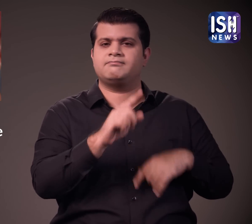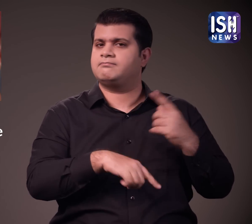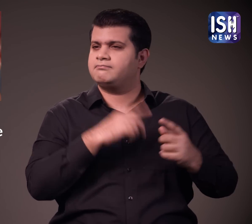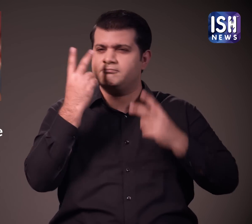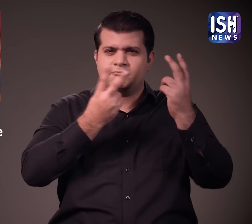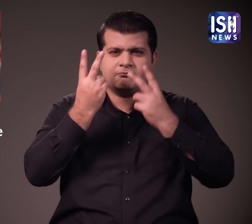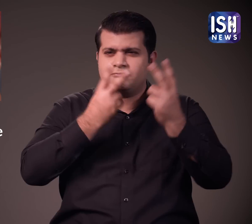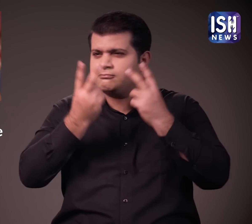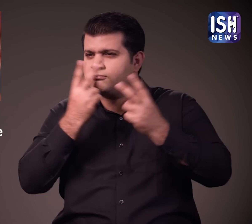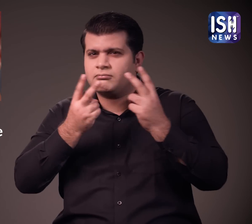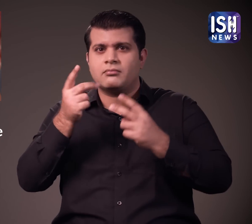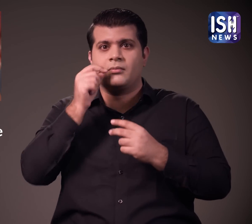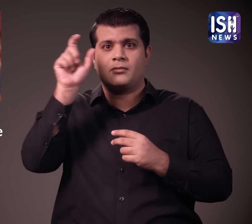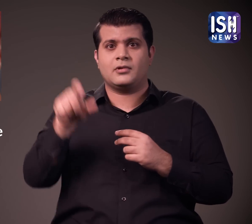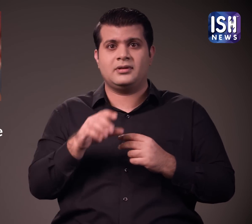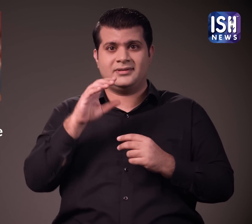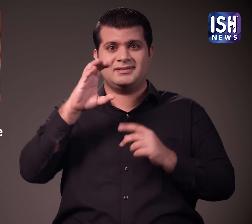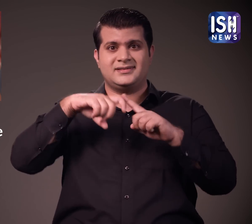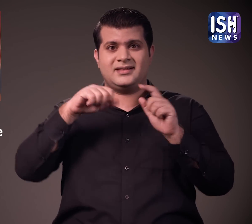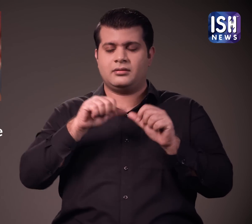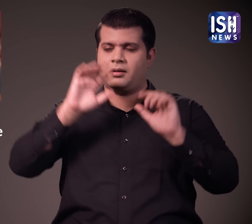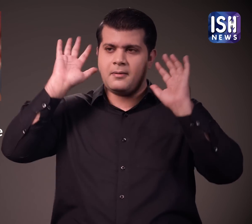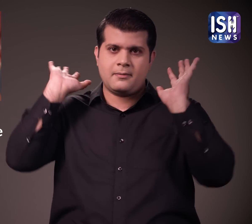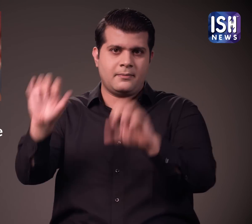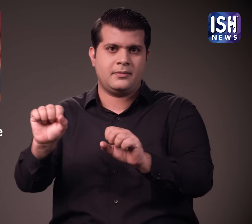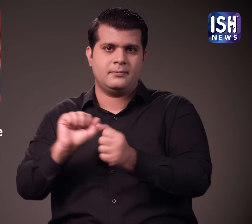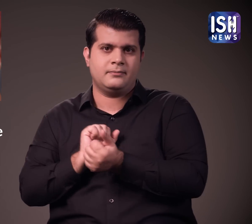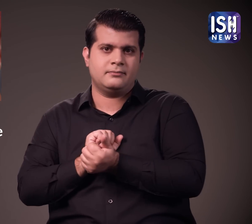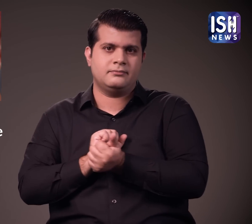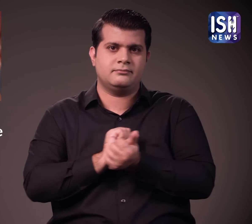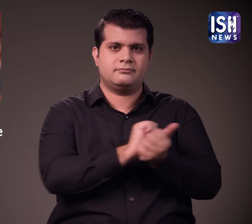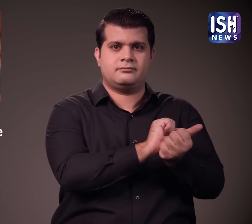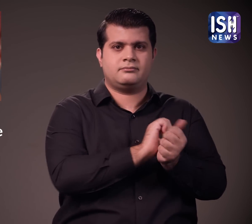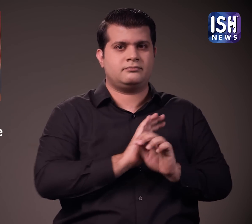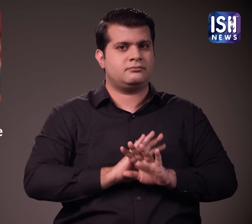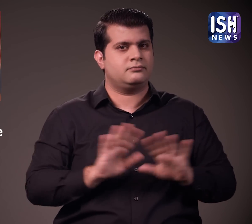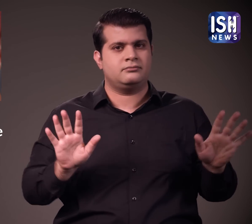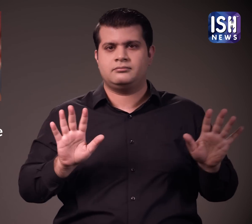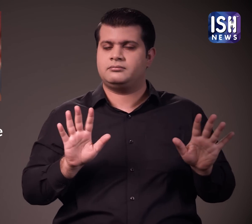Police searched for Chae Kyong and arrested him.